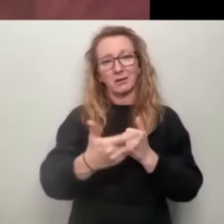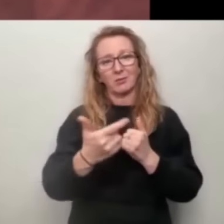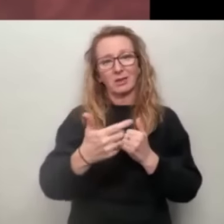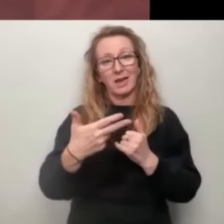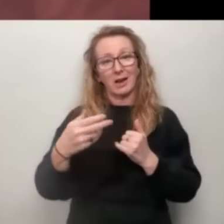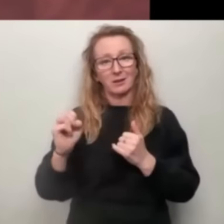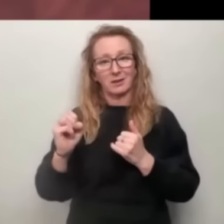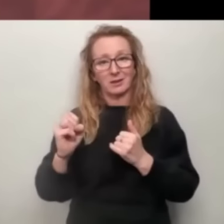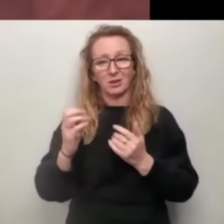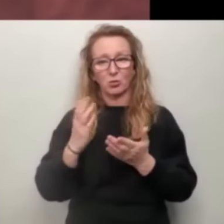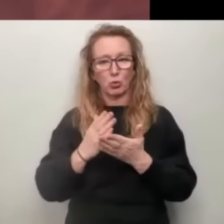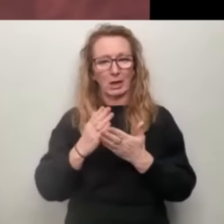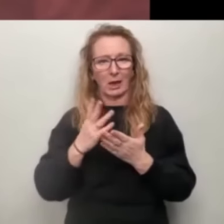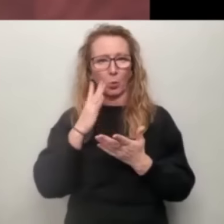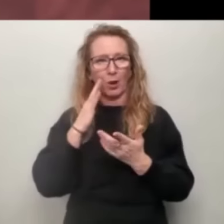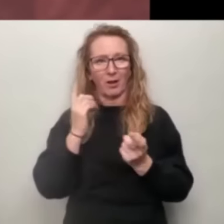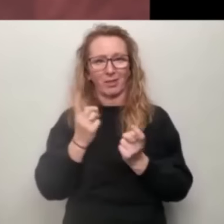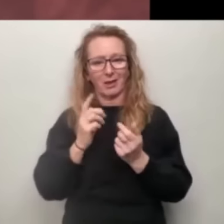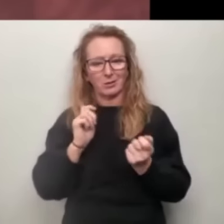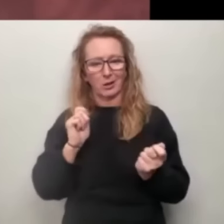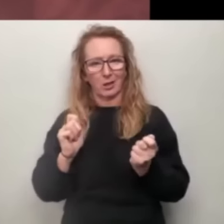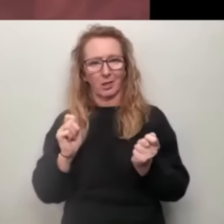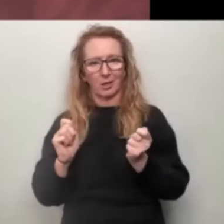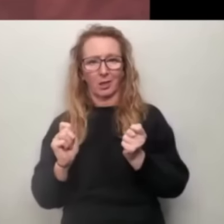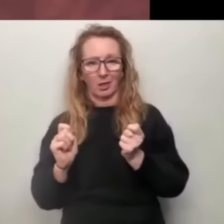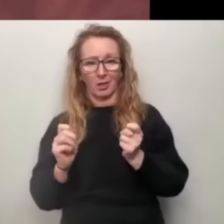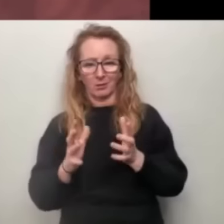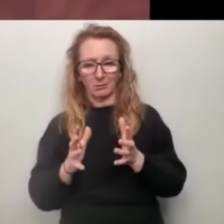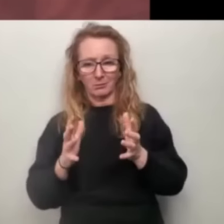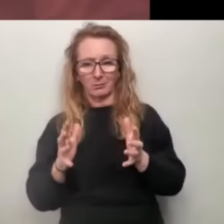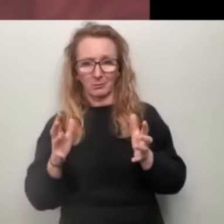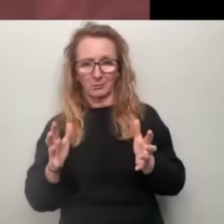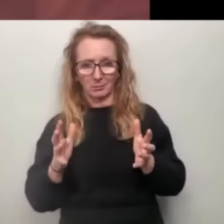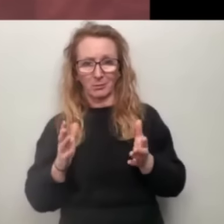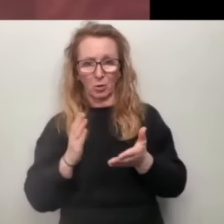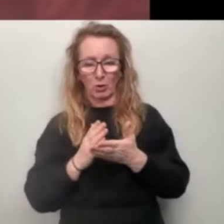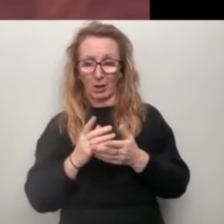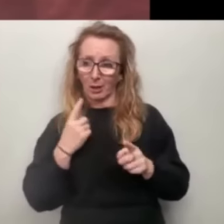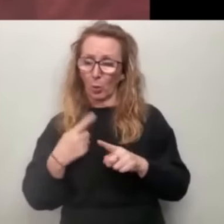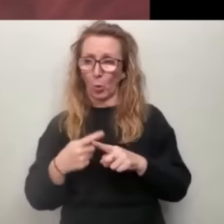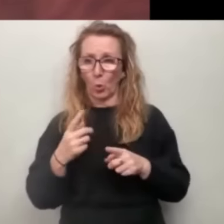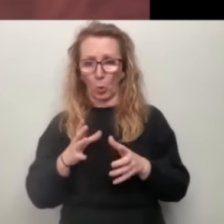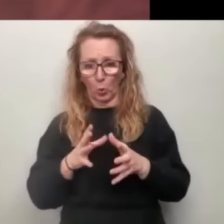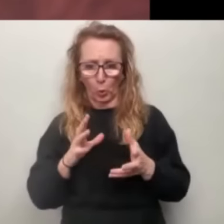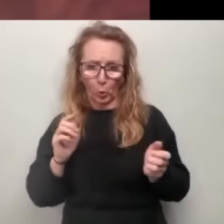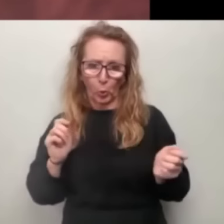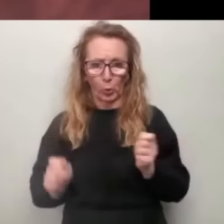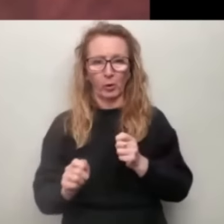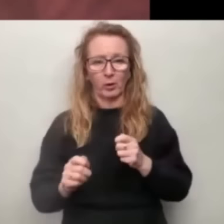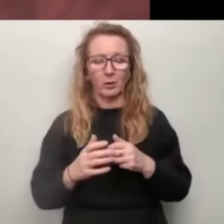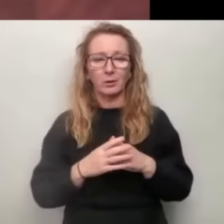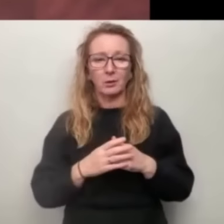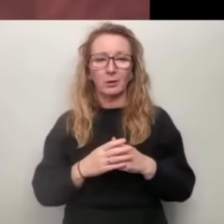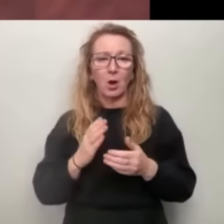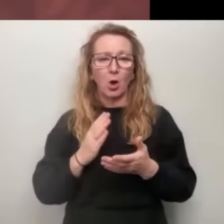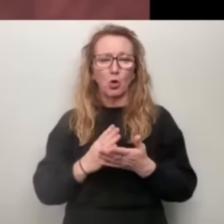where things began to change with increasing even at times with alarming speed. I'd like to place the Iron Bridge at the center